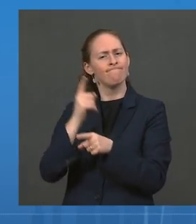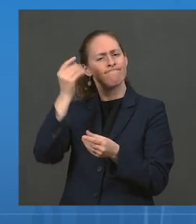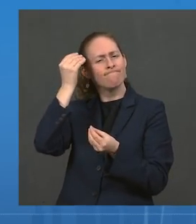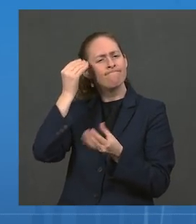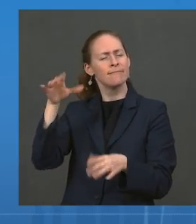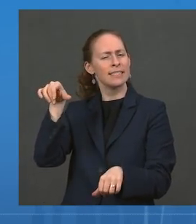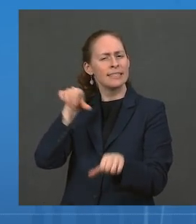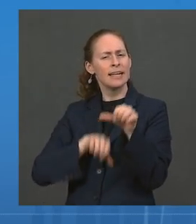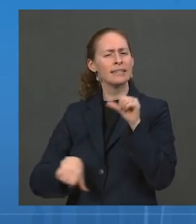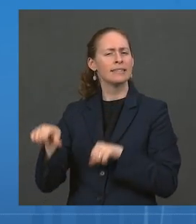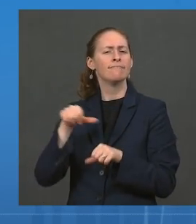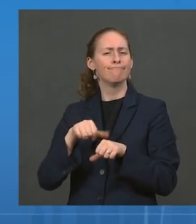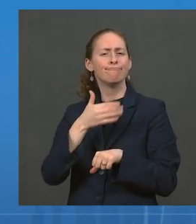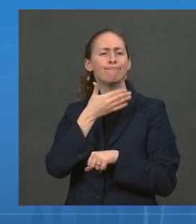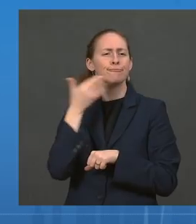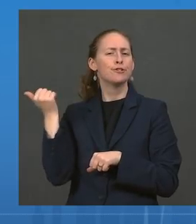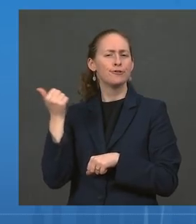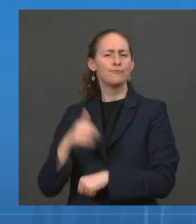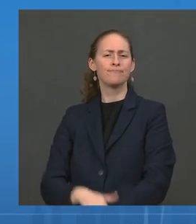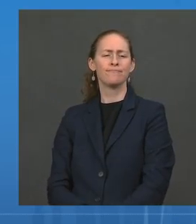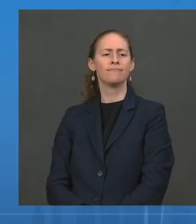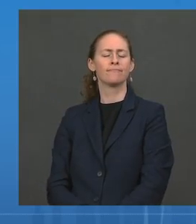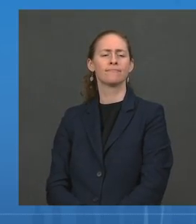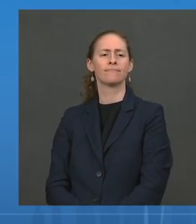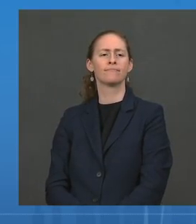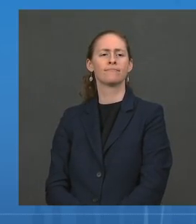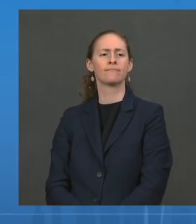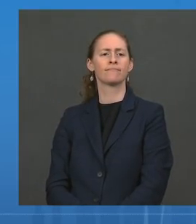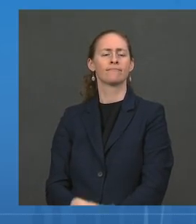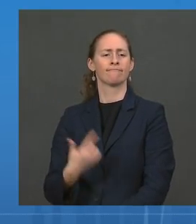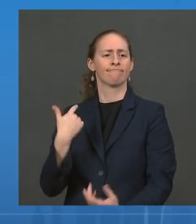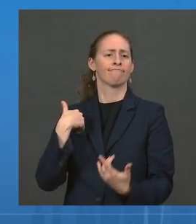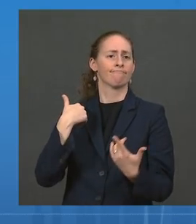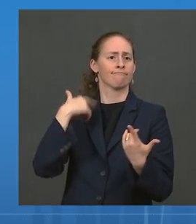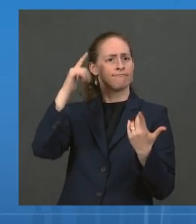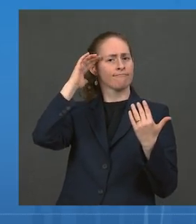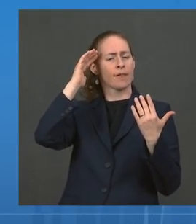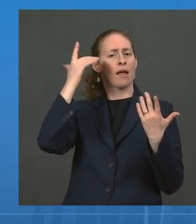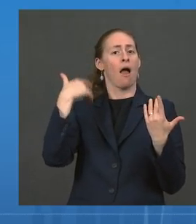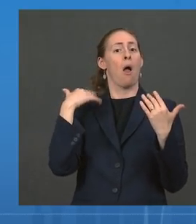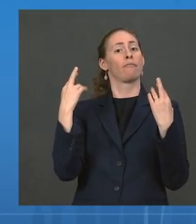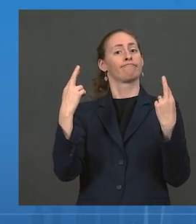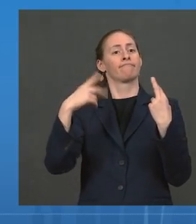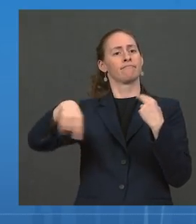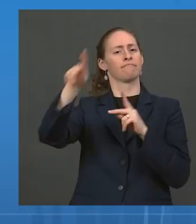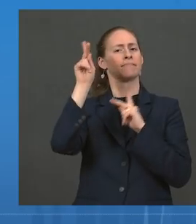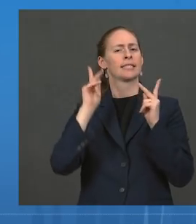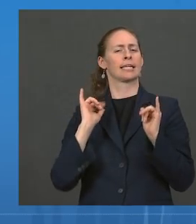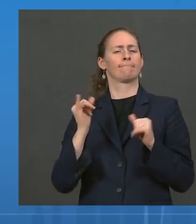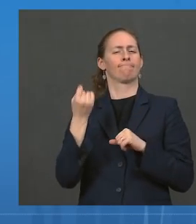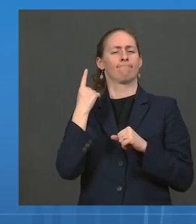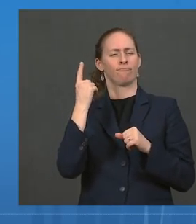to help Americans recognize and stop health misinformation and to help people around them do the same. It will help us restore our freedom